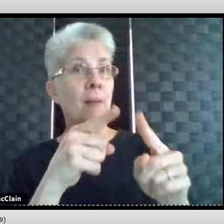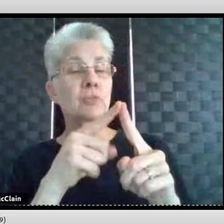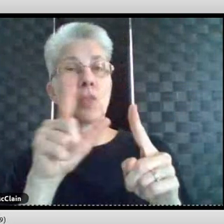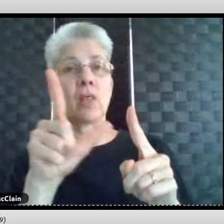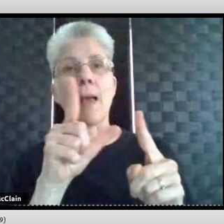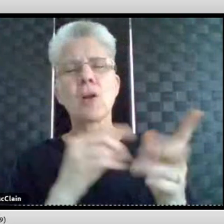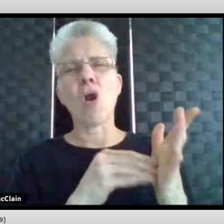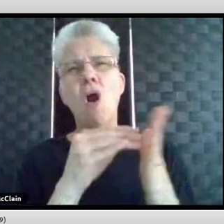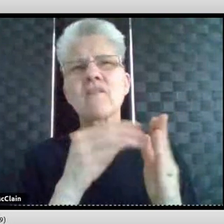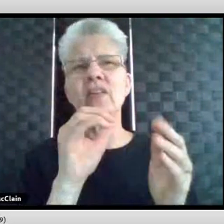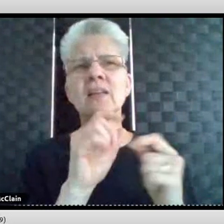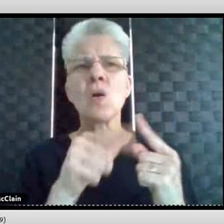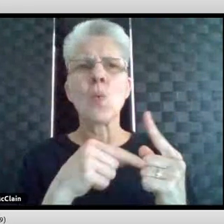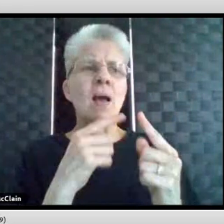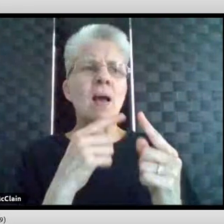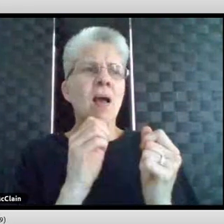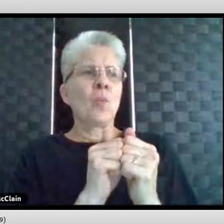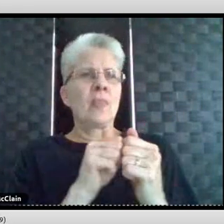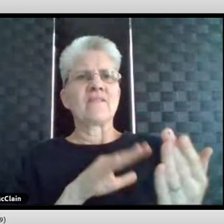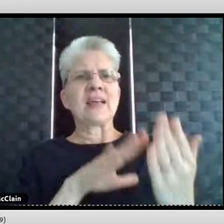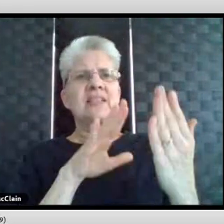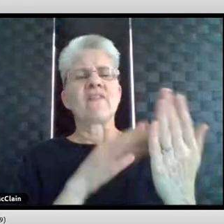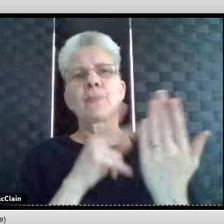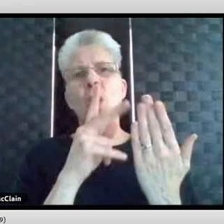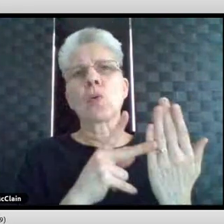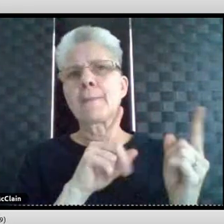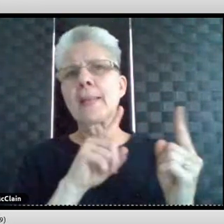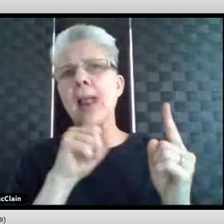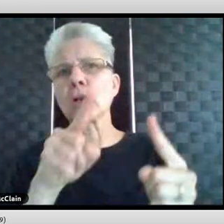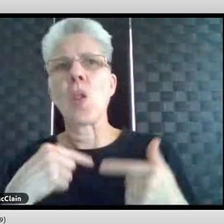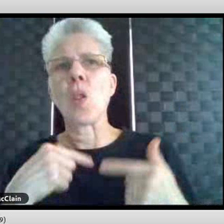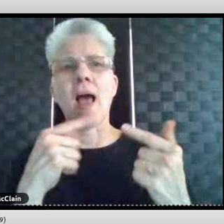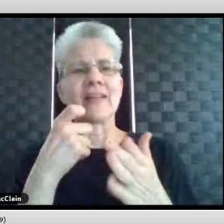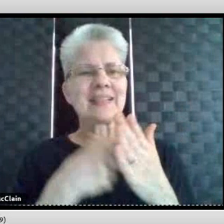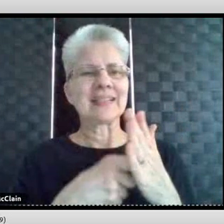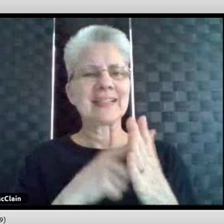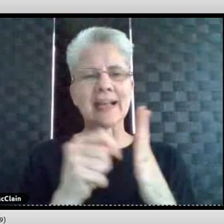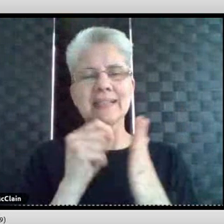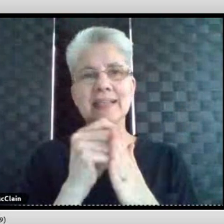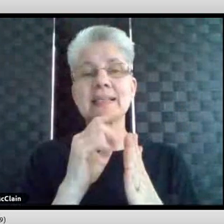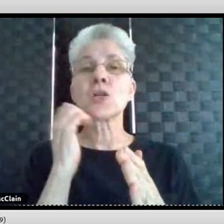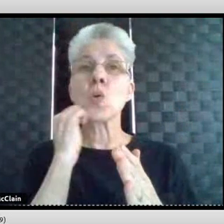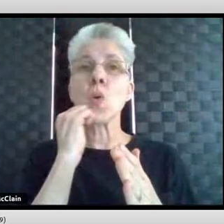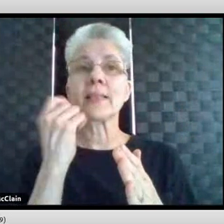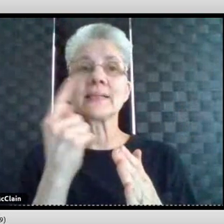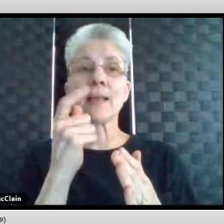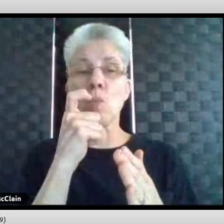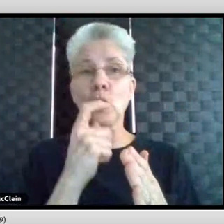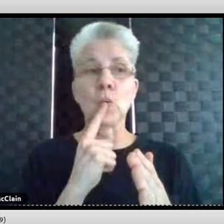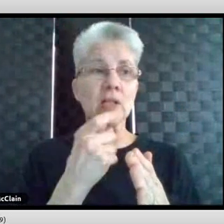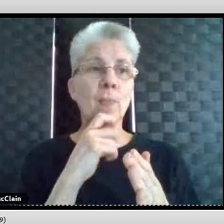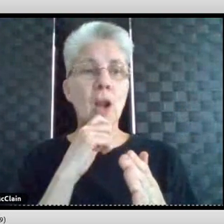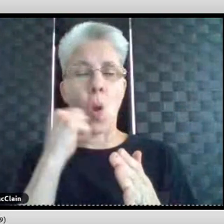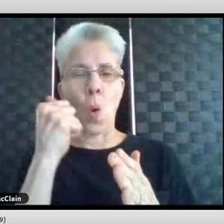often times when I'm with a face-to-face program and it's during tax season, it usually is somebody that's a little older that's coming in,